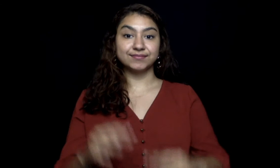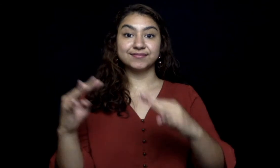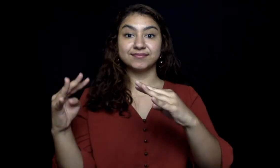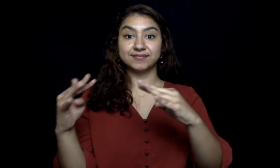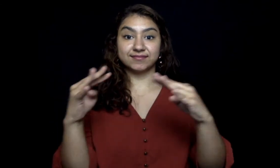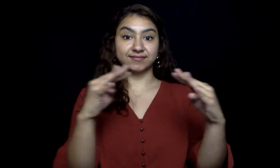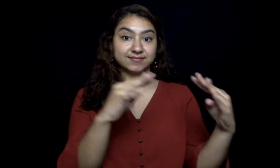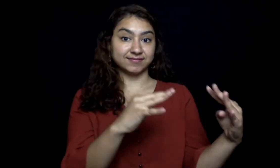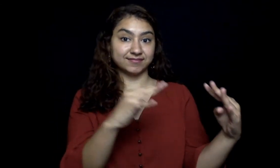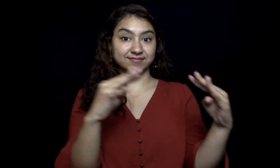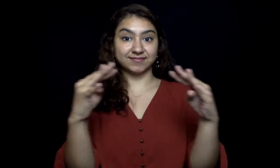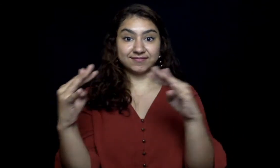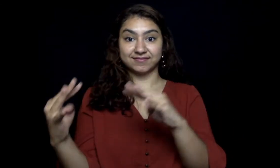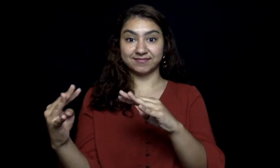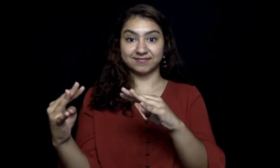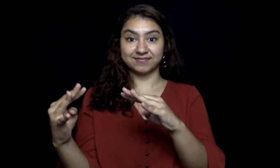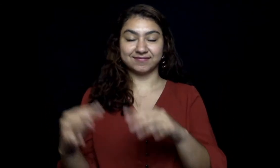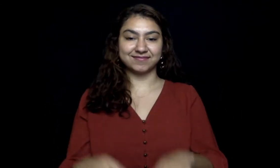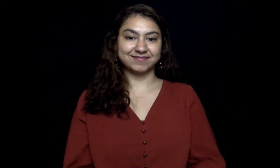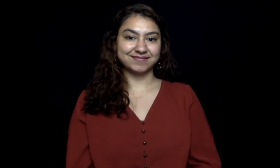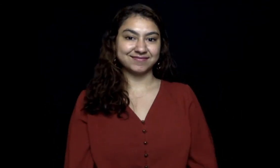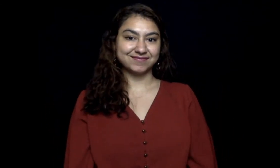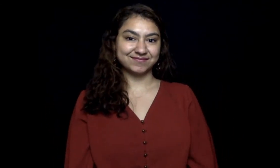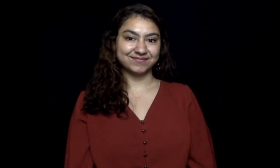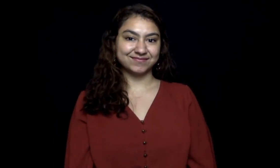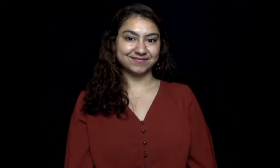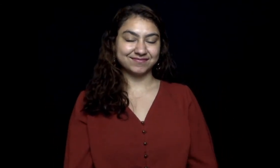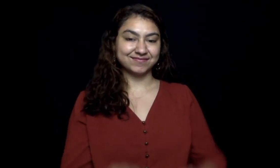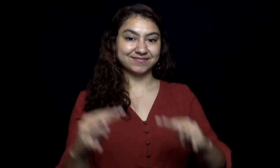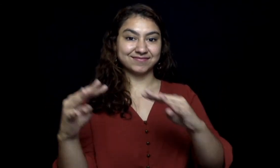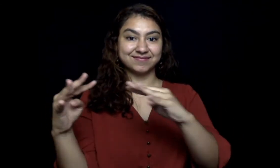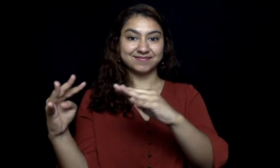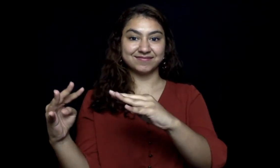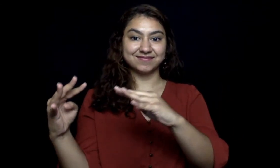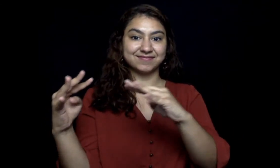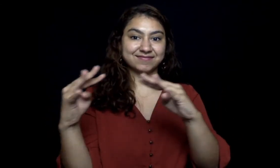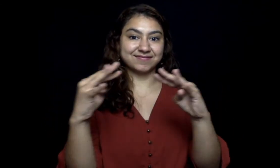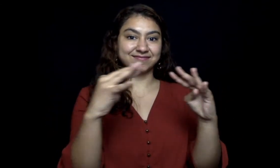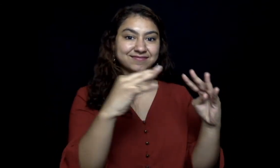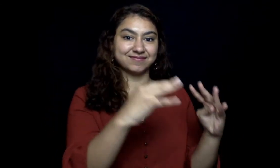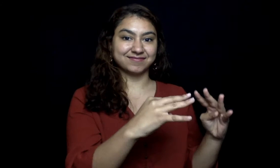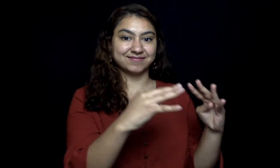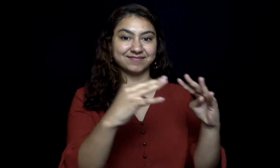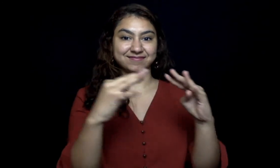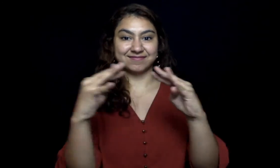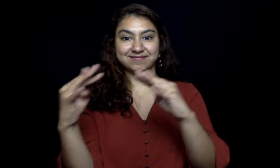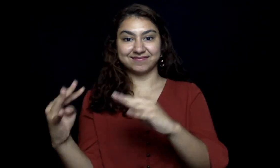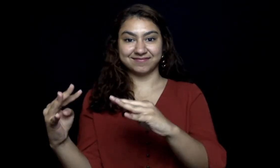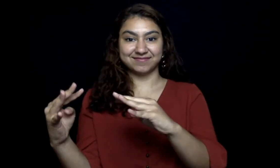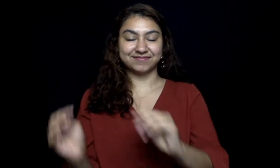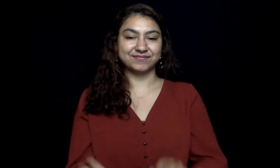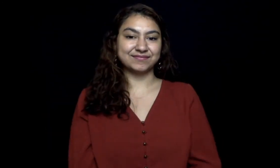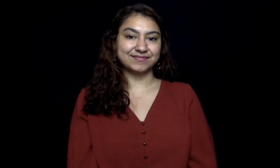War